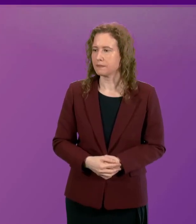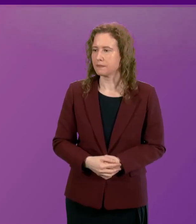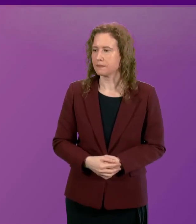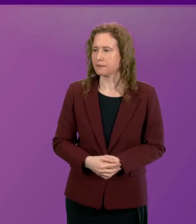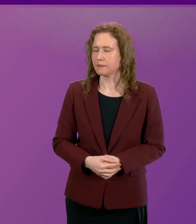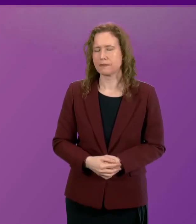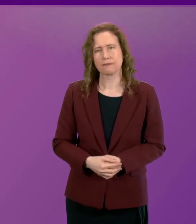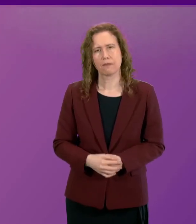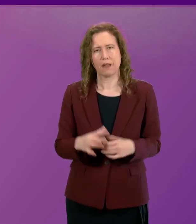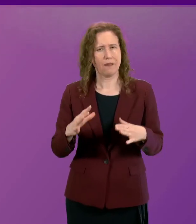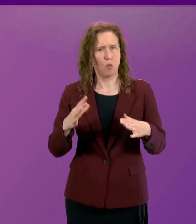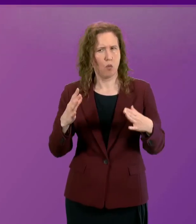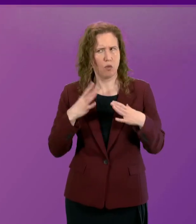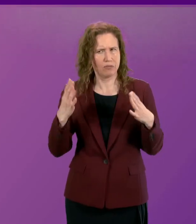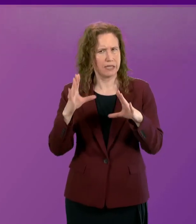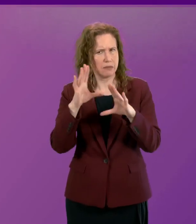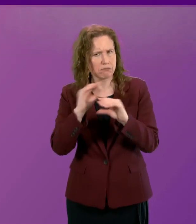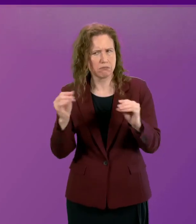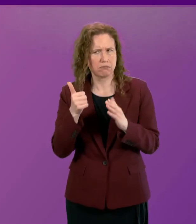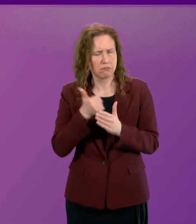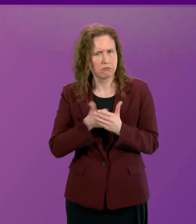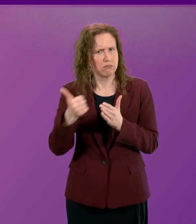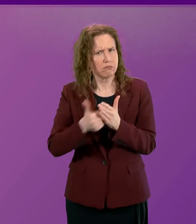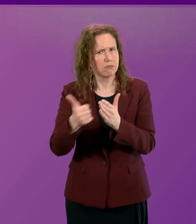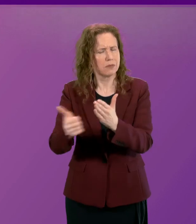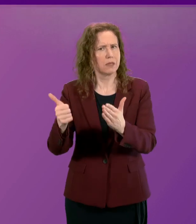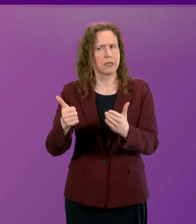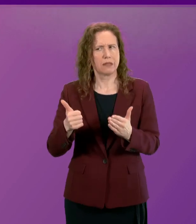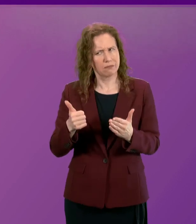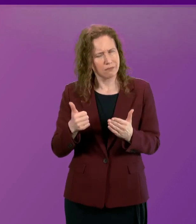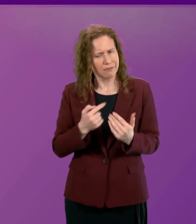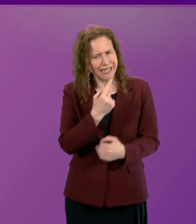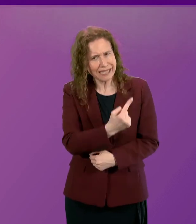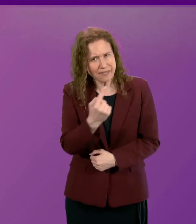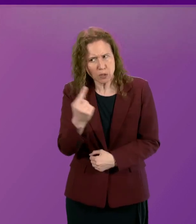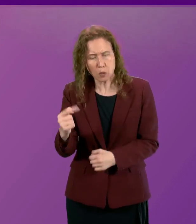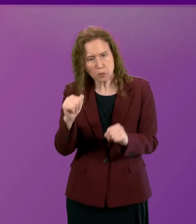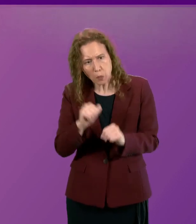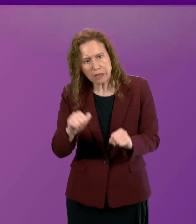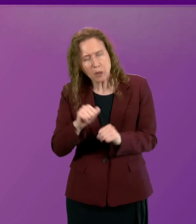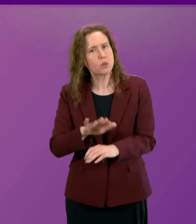As I have made clear on a number of occasions, there are individuals who are waiting too long for treatment.